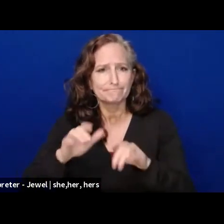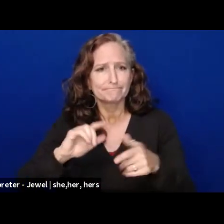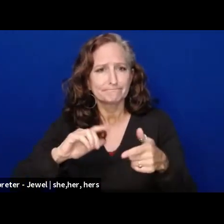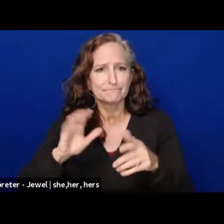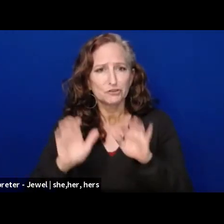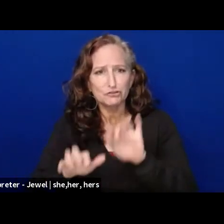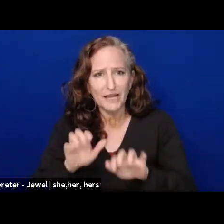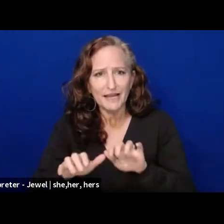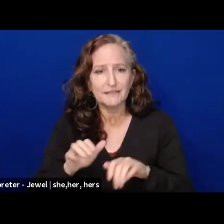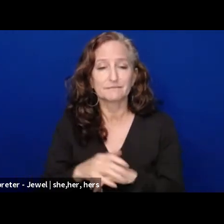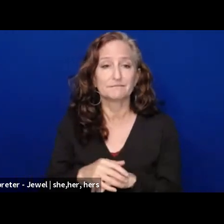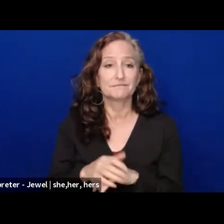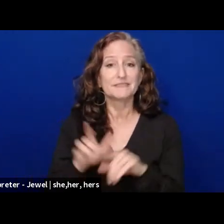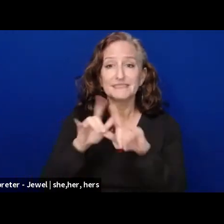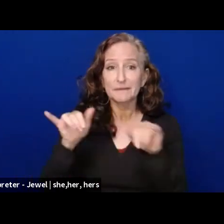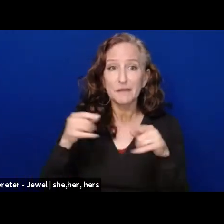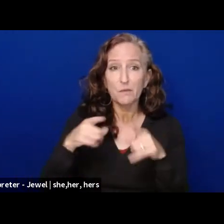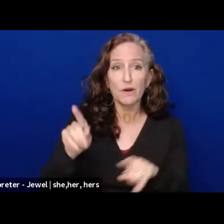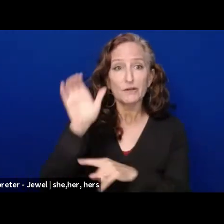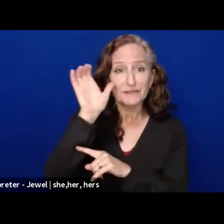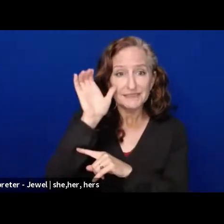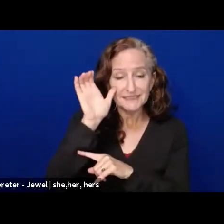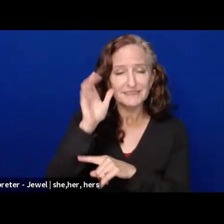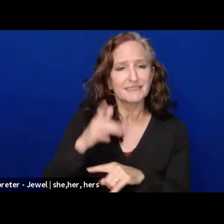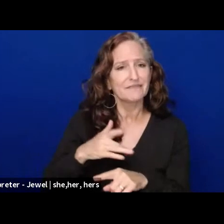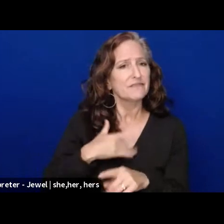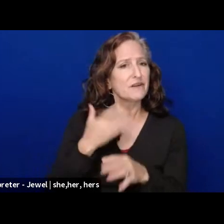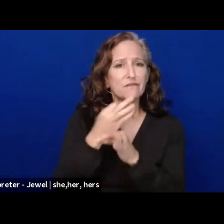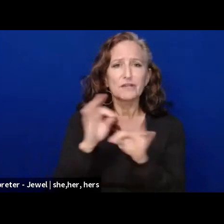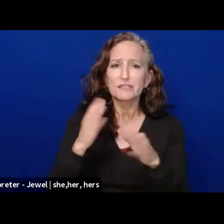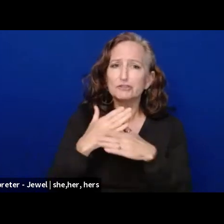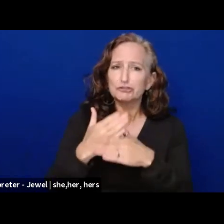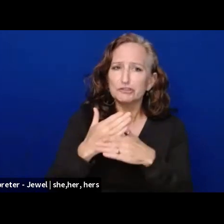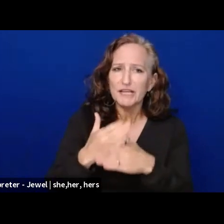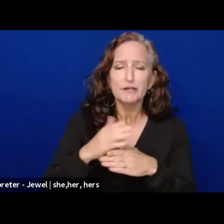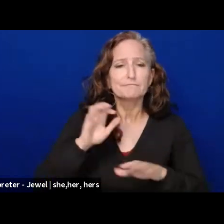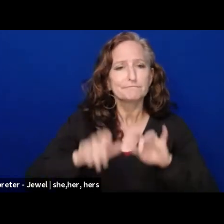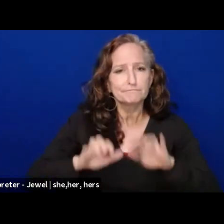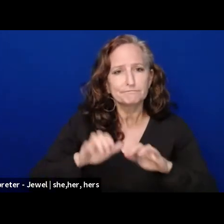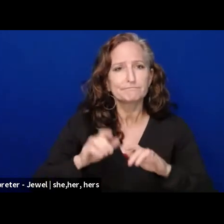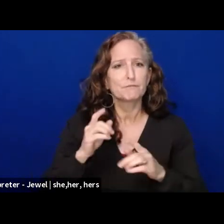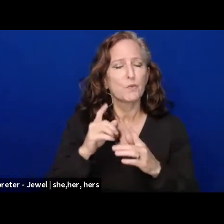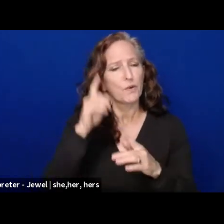you in the chat, what you are thinking about as we are talking today. I am going to ask you